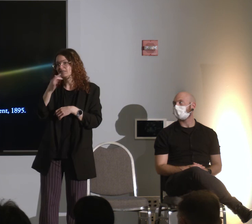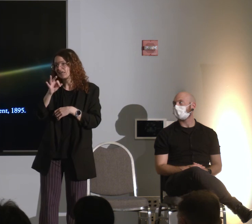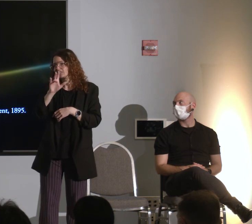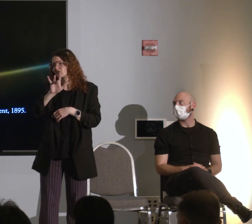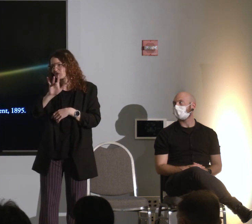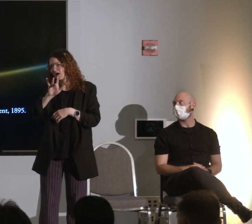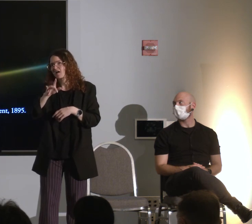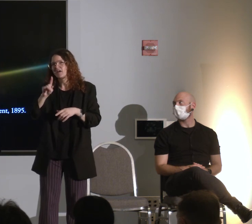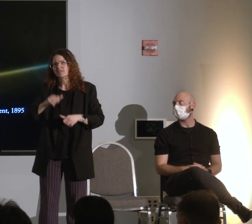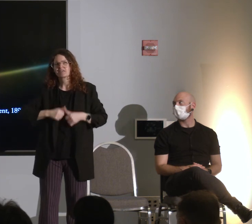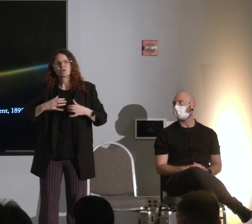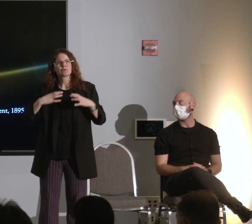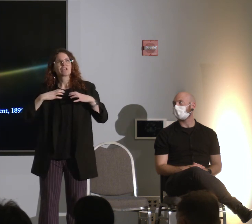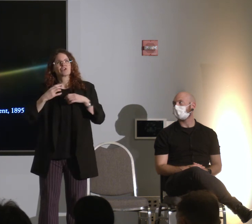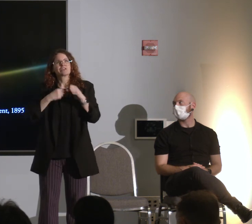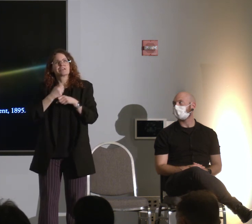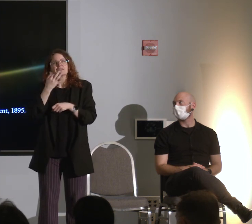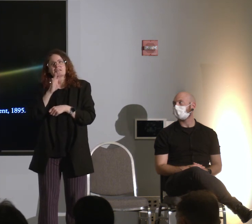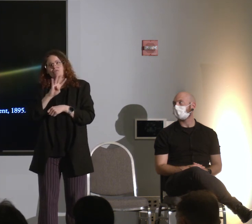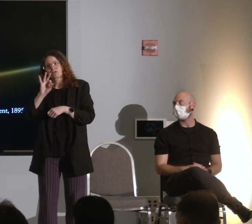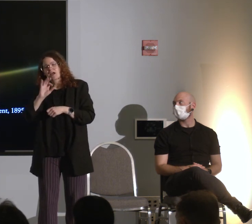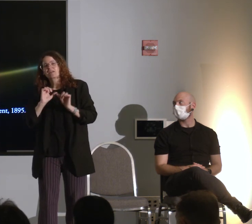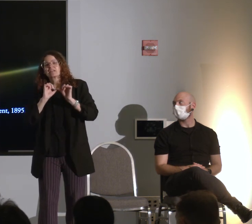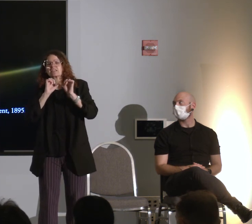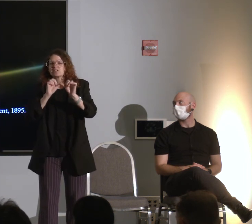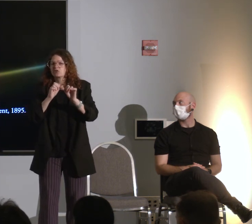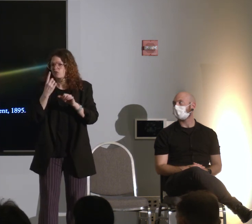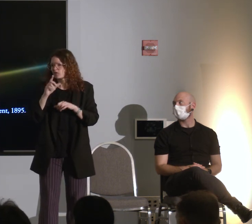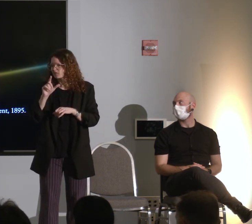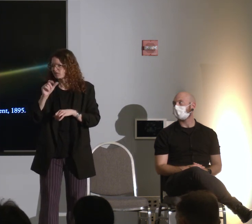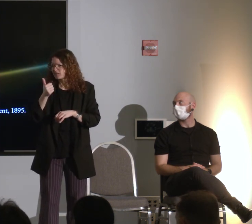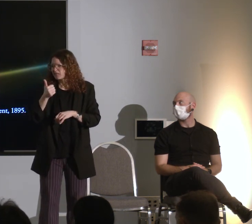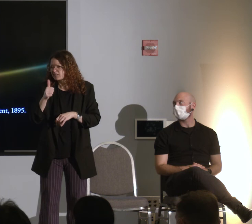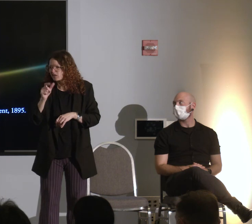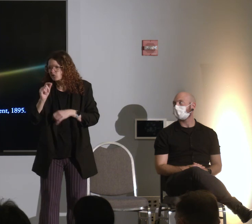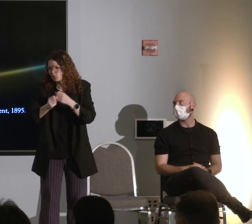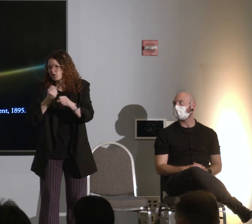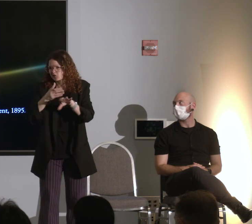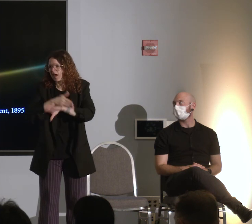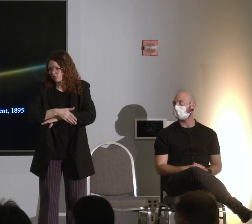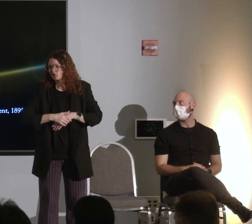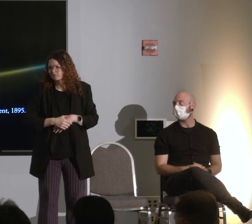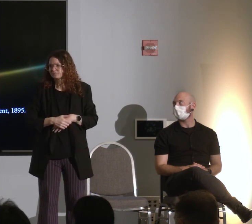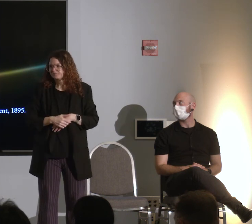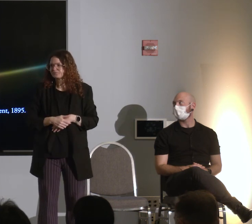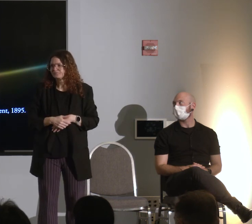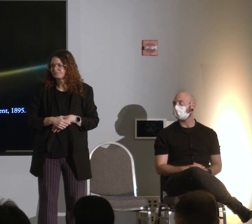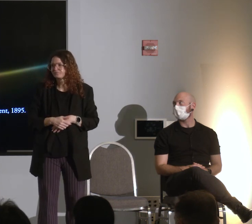I think he retired at 49, but the practice continued for a couple of decades after that, so it went on.